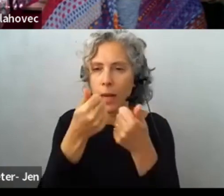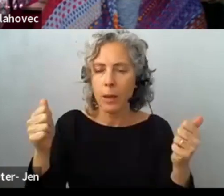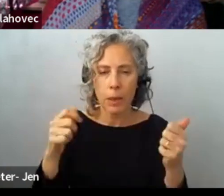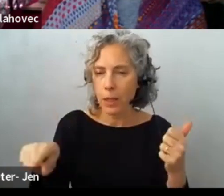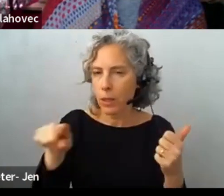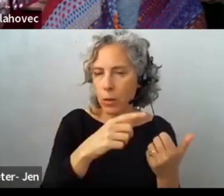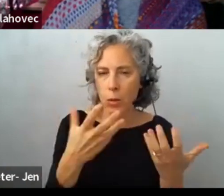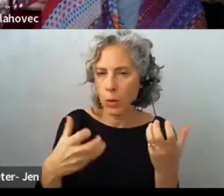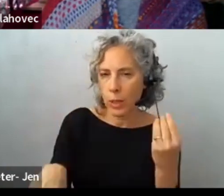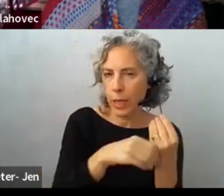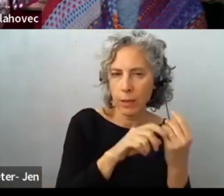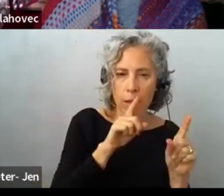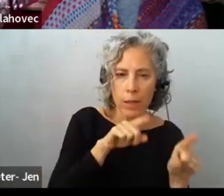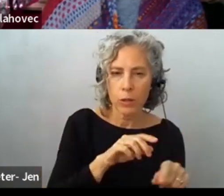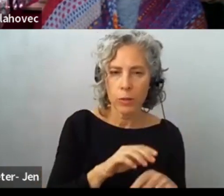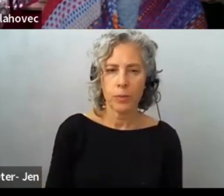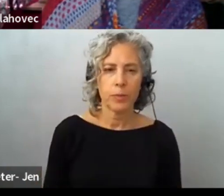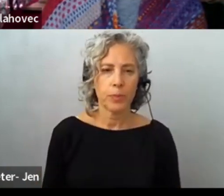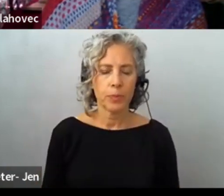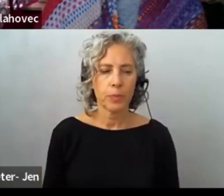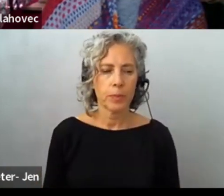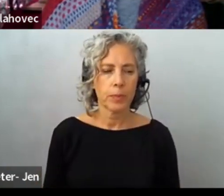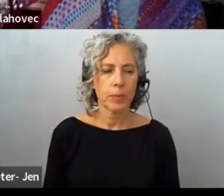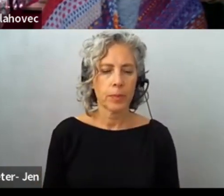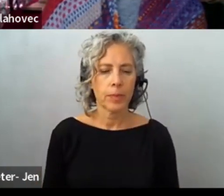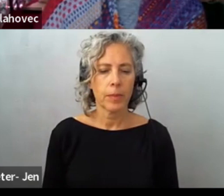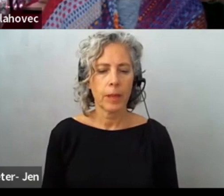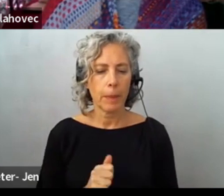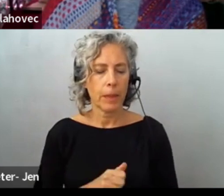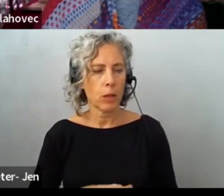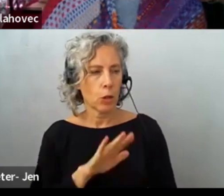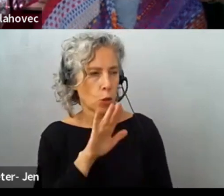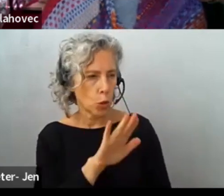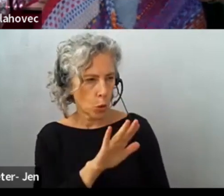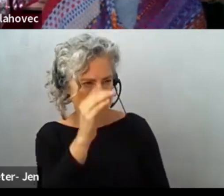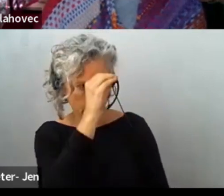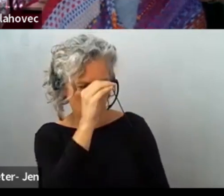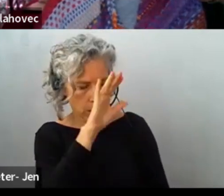would like to answer based on your insights and experiences.